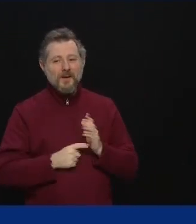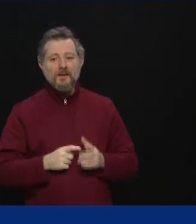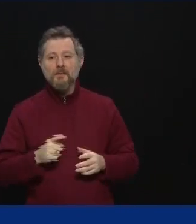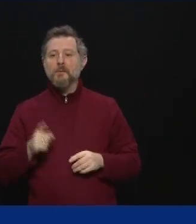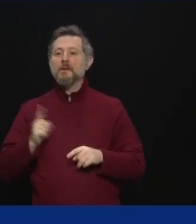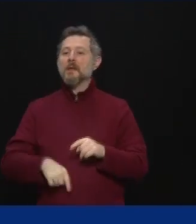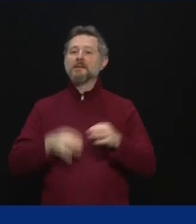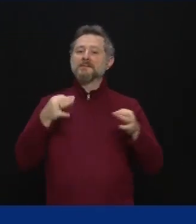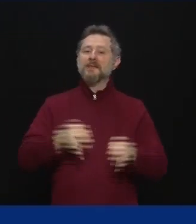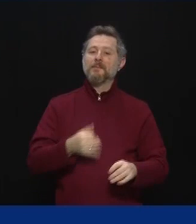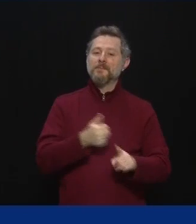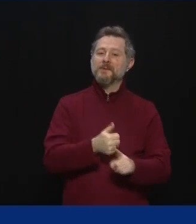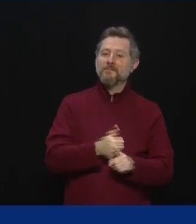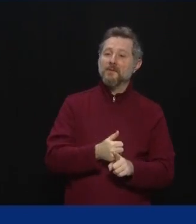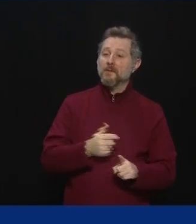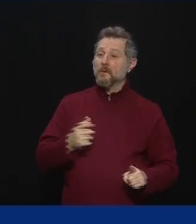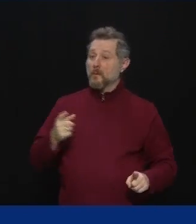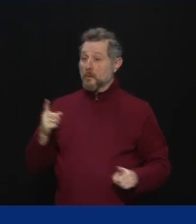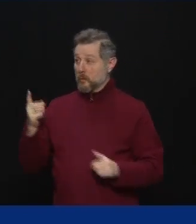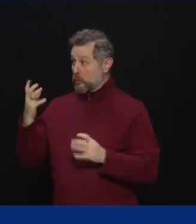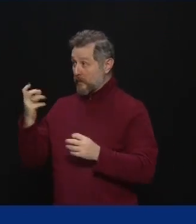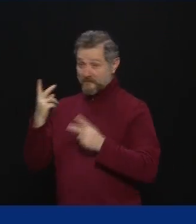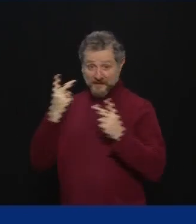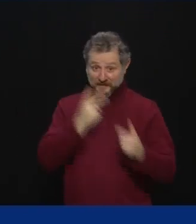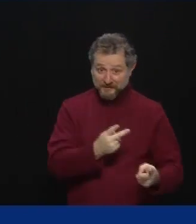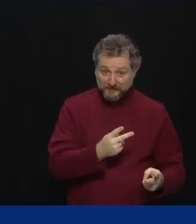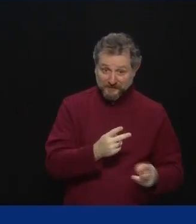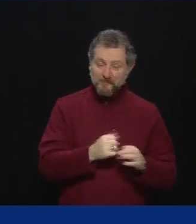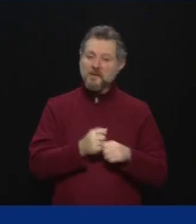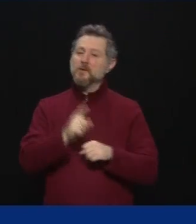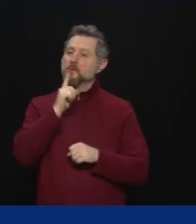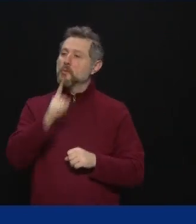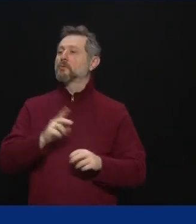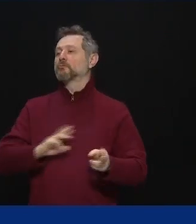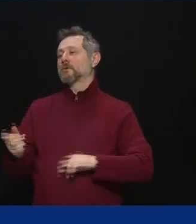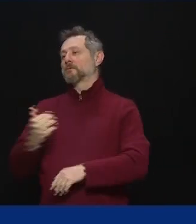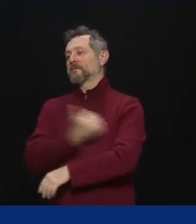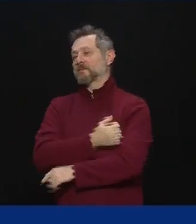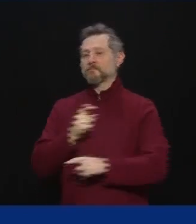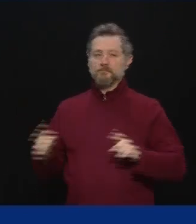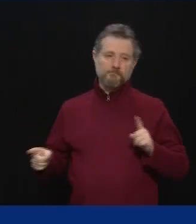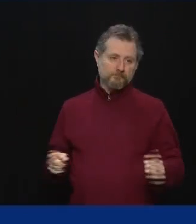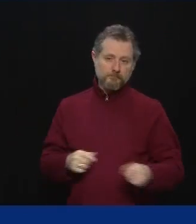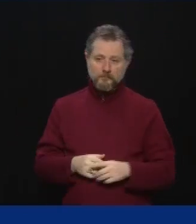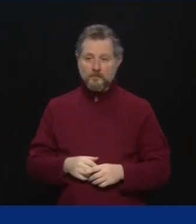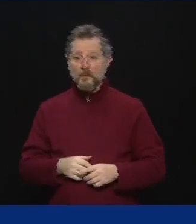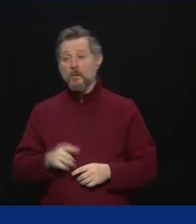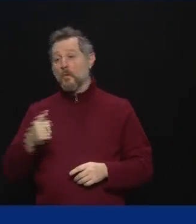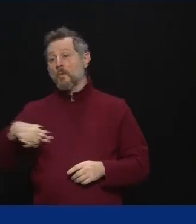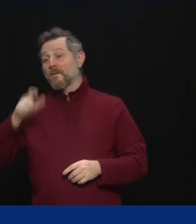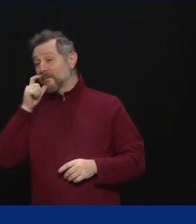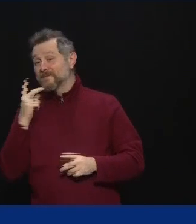INDIVIDUAL WHO LIVES IN A NURSING HOME CAN GET THAT SHOT IF THEY'RE NOT ABLE TO MAKE THE DECISION THEMSELVES. SO, PLEASE, STEP UP.